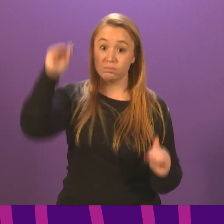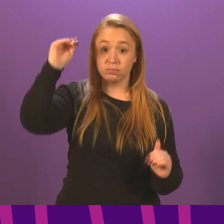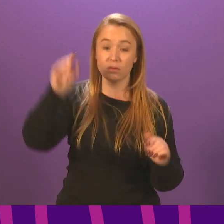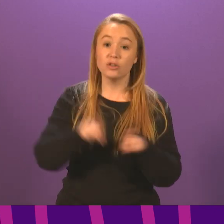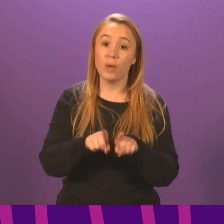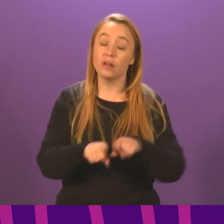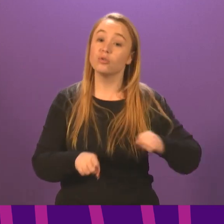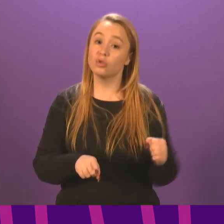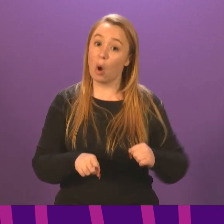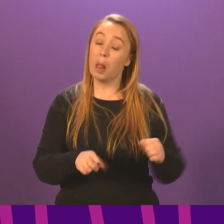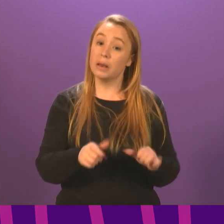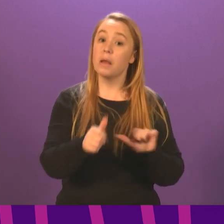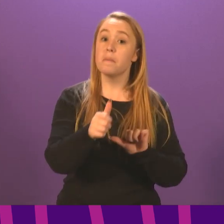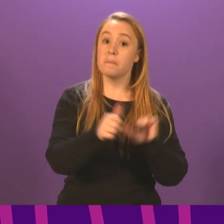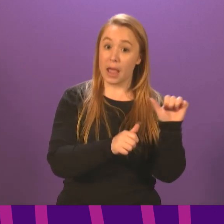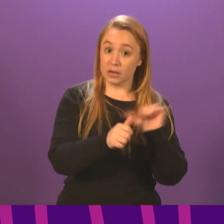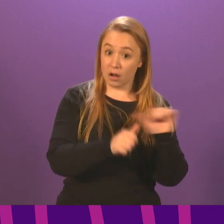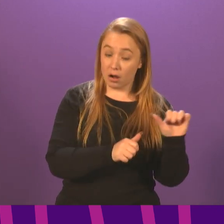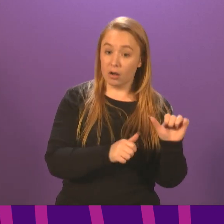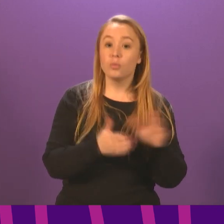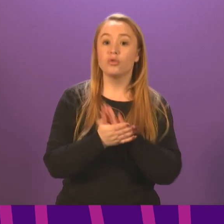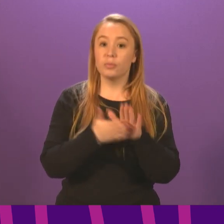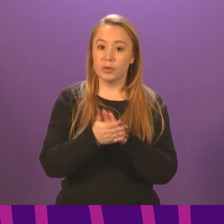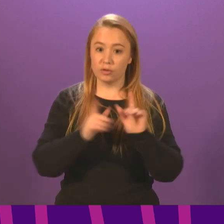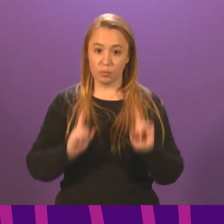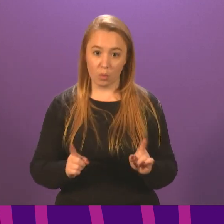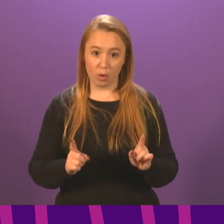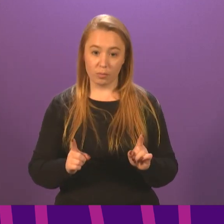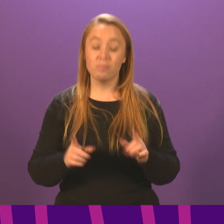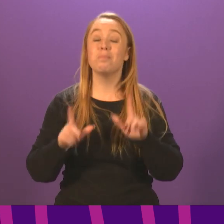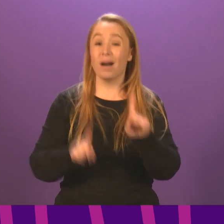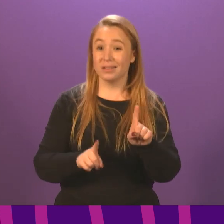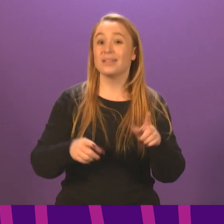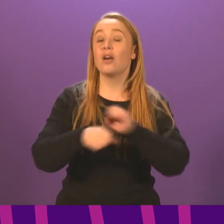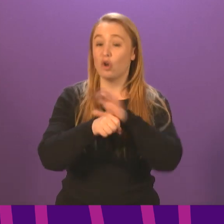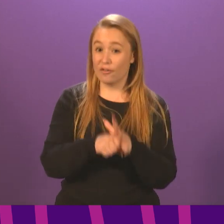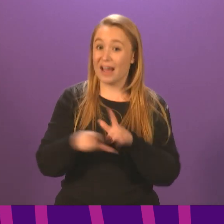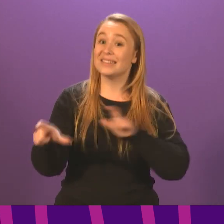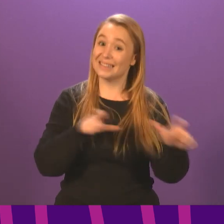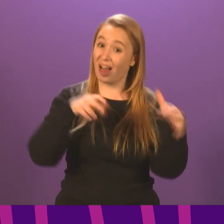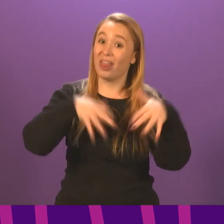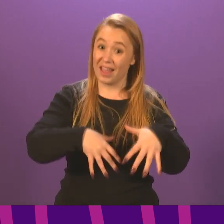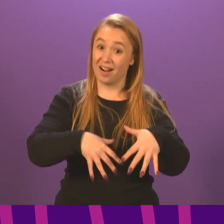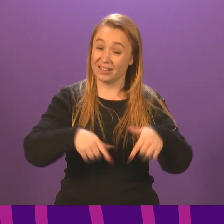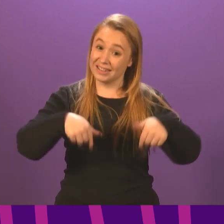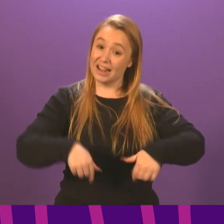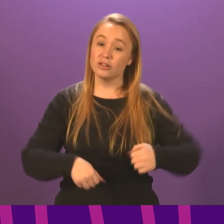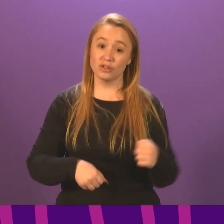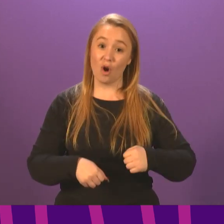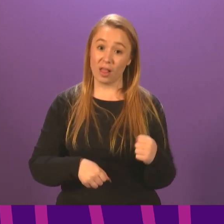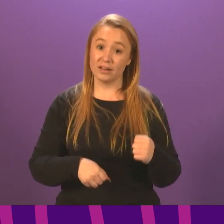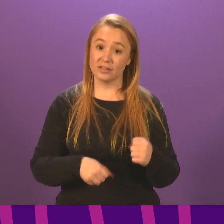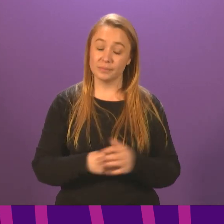Nevertheless, we see signs, again, that the virus has not gone away. Yesterday we had